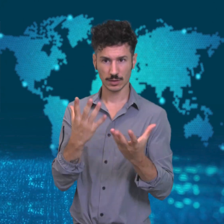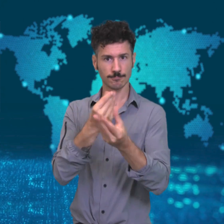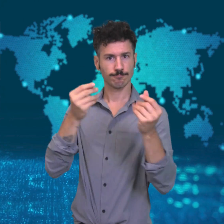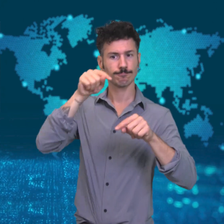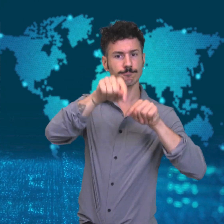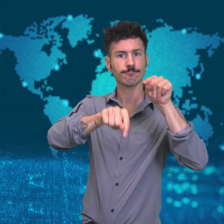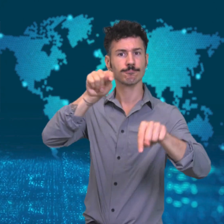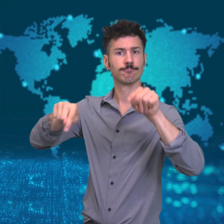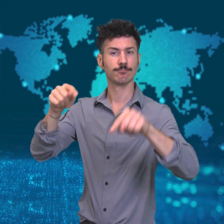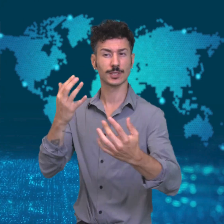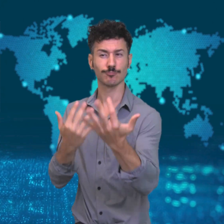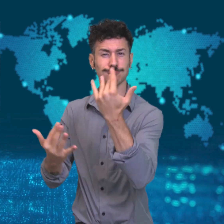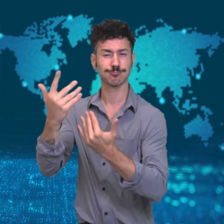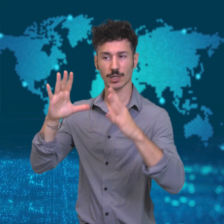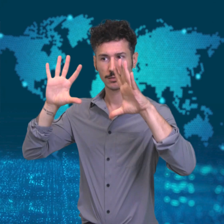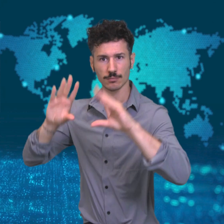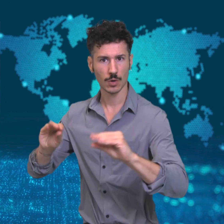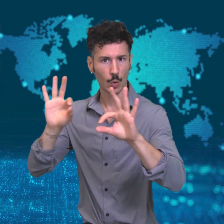many in remote areas.